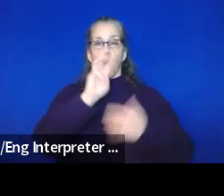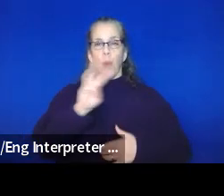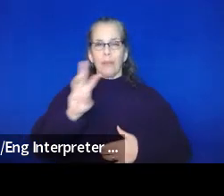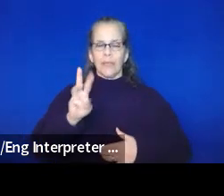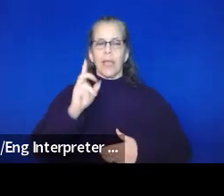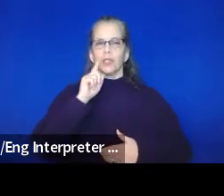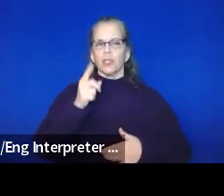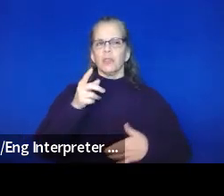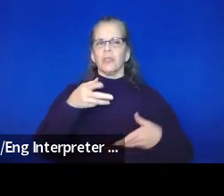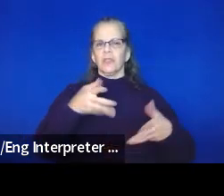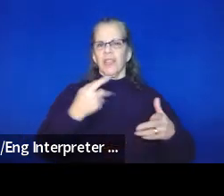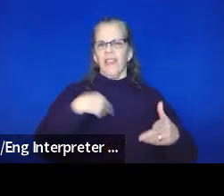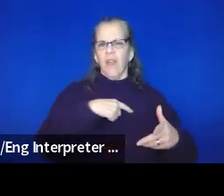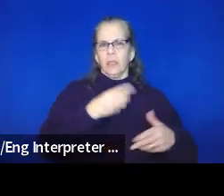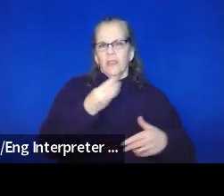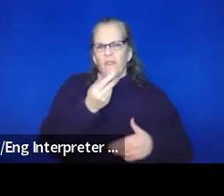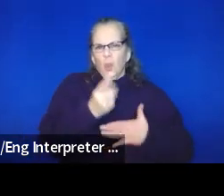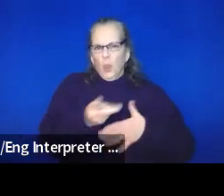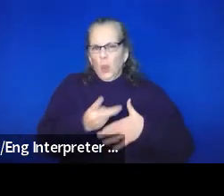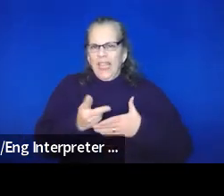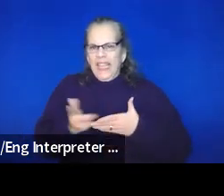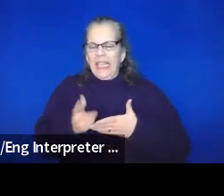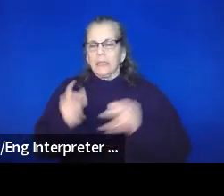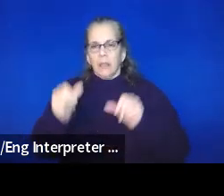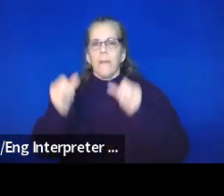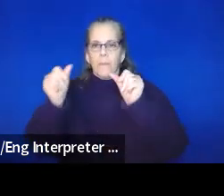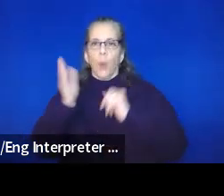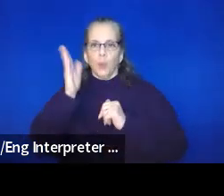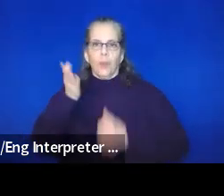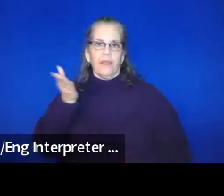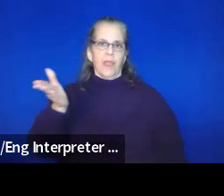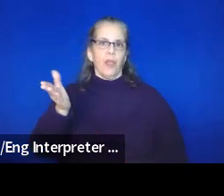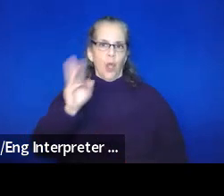weeks for it to get posted so that they can process the recording and get the PowerPoint